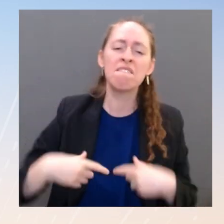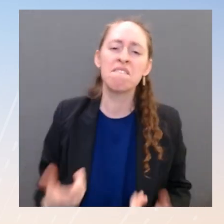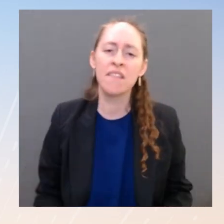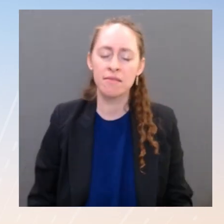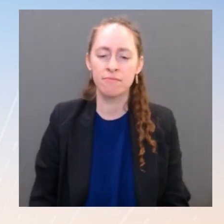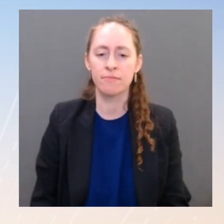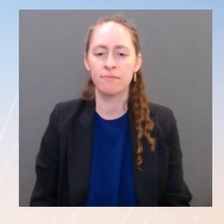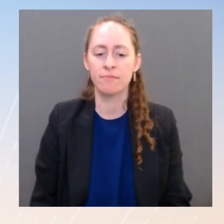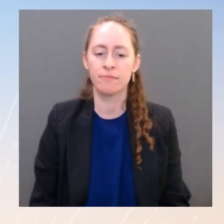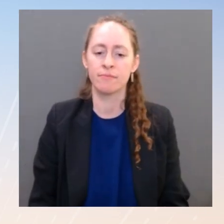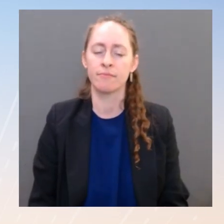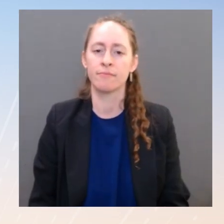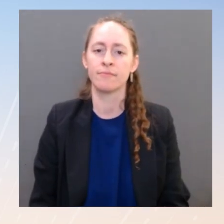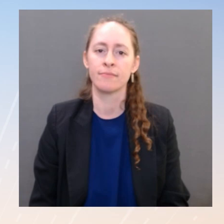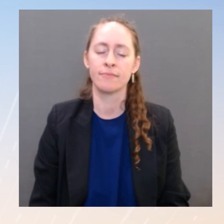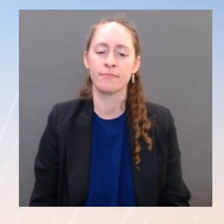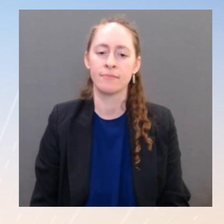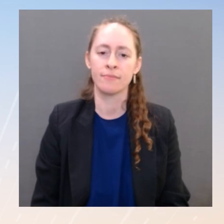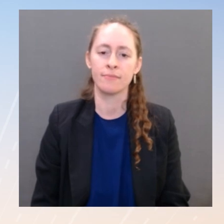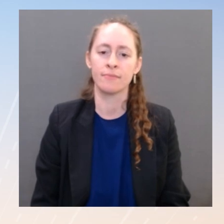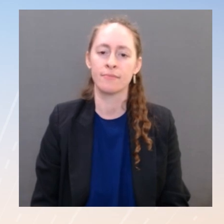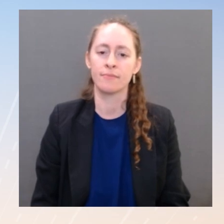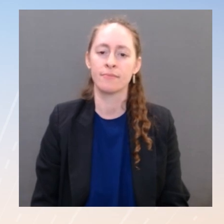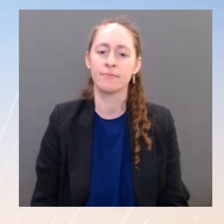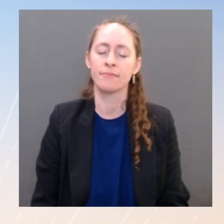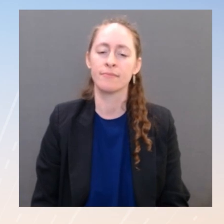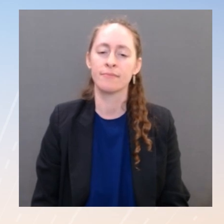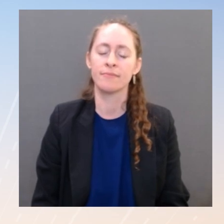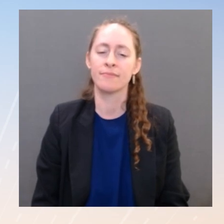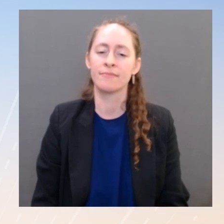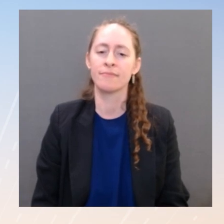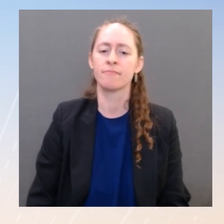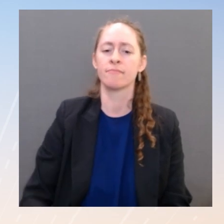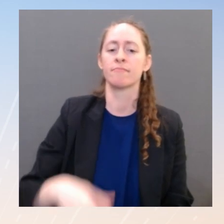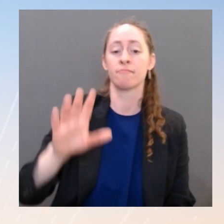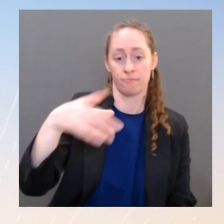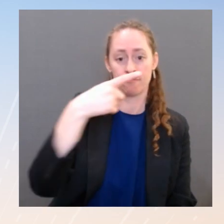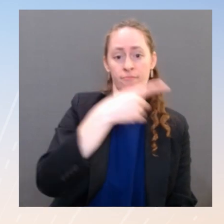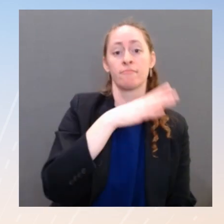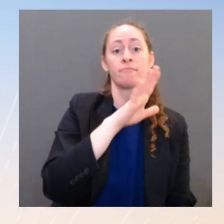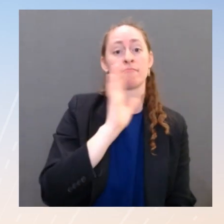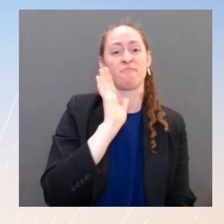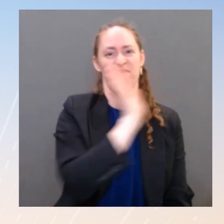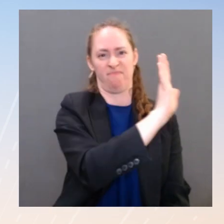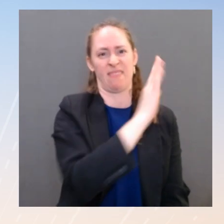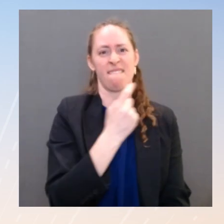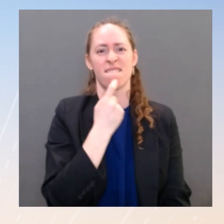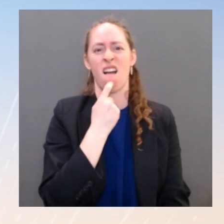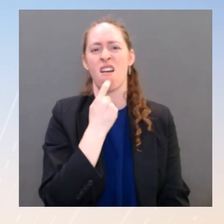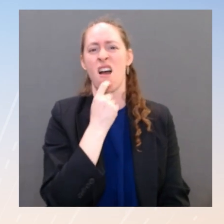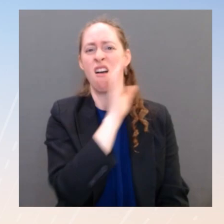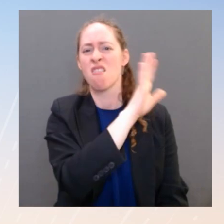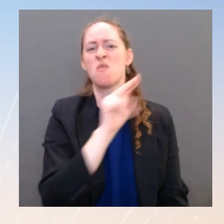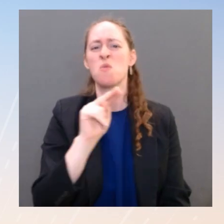is planning to apply for NATO membership next week. Is that something you're aware of? Ms. Psaki: Well, we've seen some reporting,